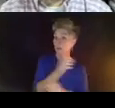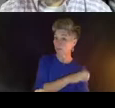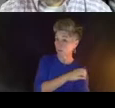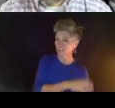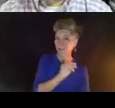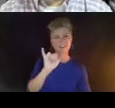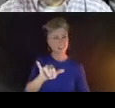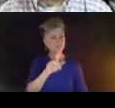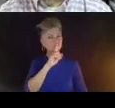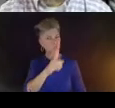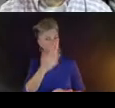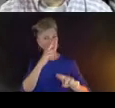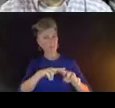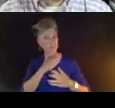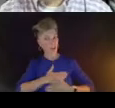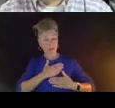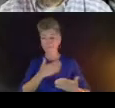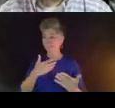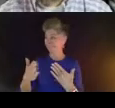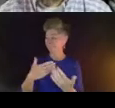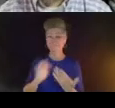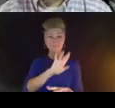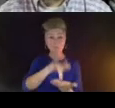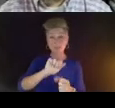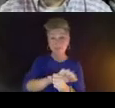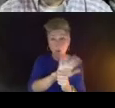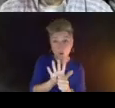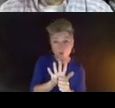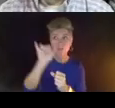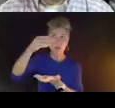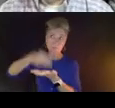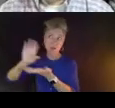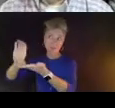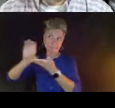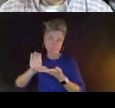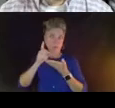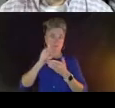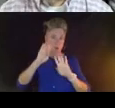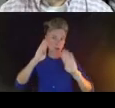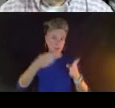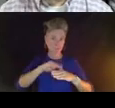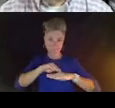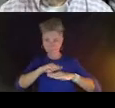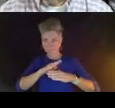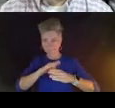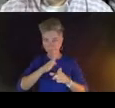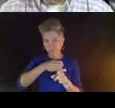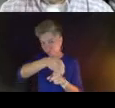given that we're in the middle of COVID and it was funding that was specific to COVID. So I think that we've had some really interesting programming